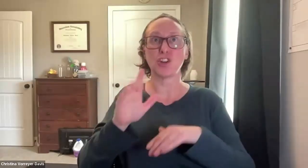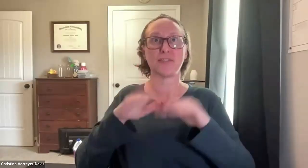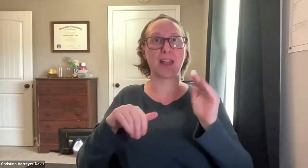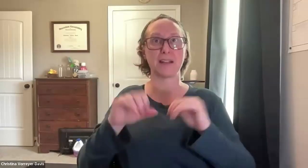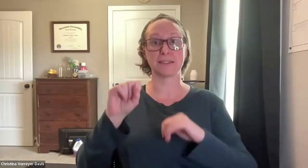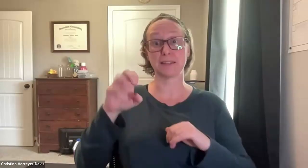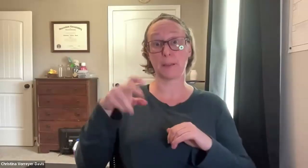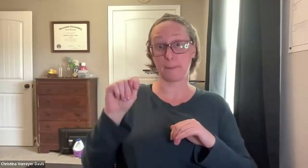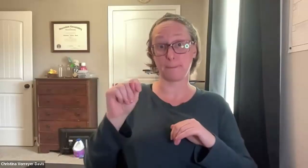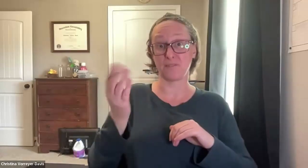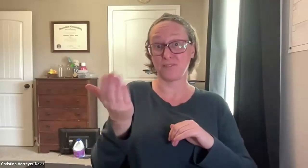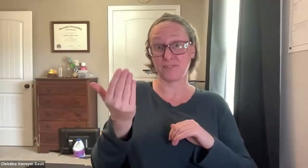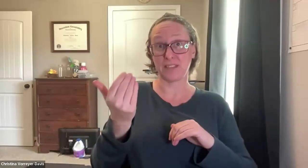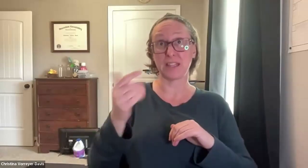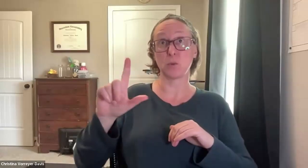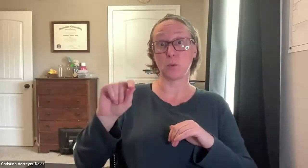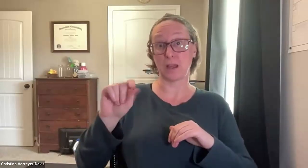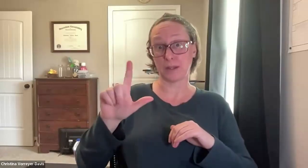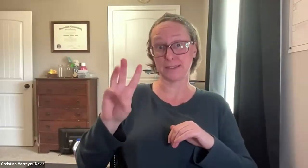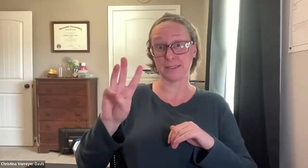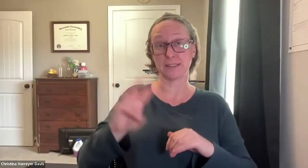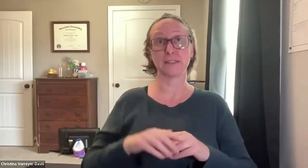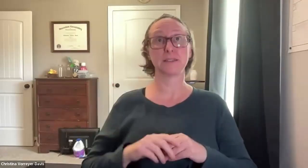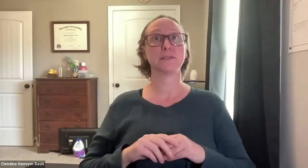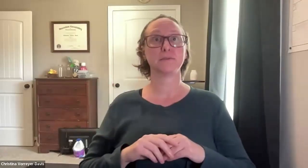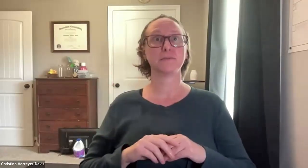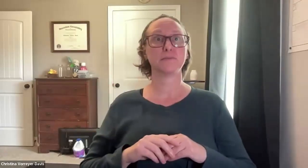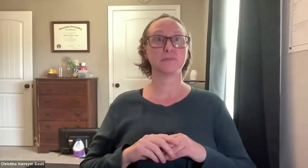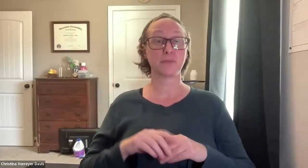no later than September 15th, 2026.